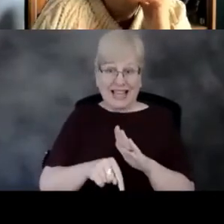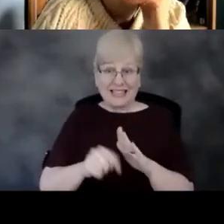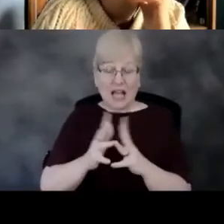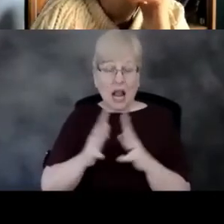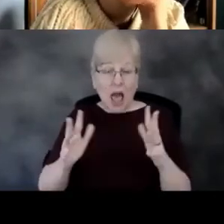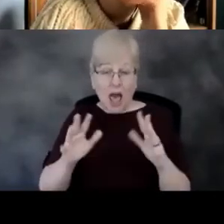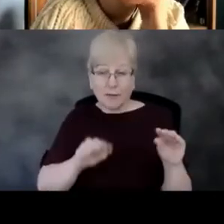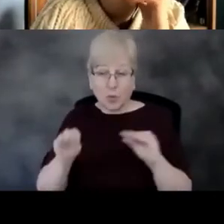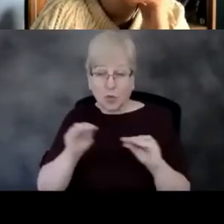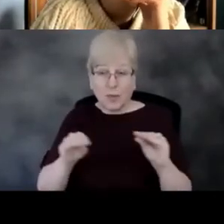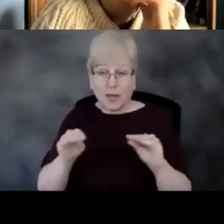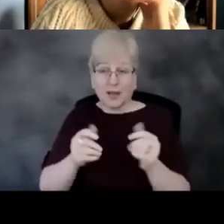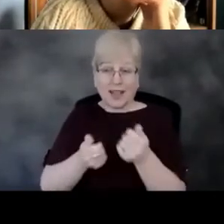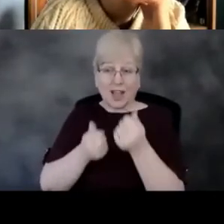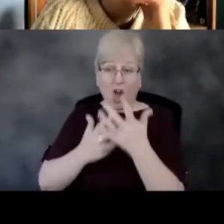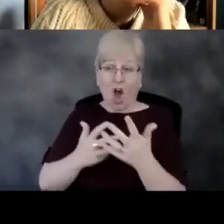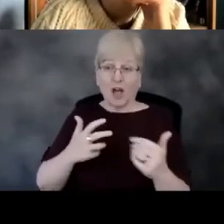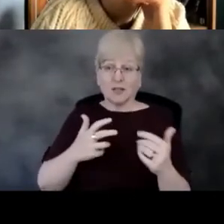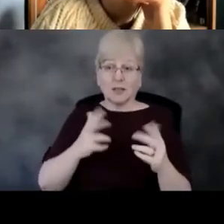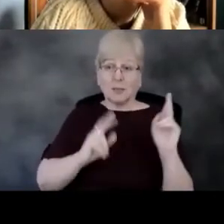cause serious nausea and headaches for people and it's